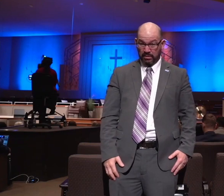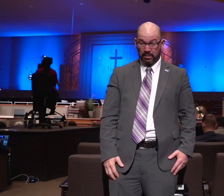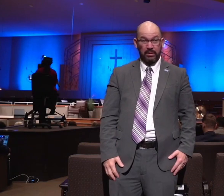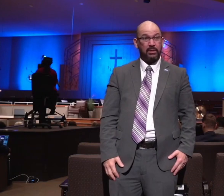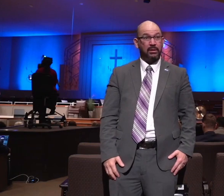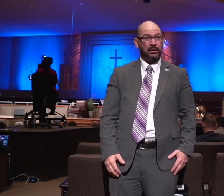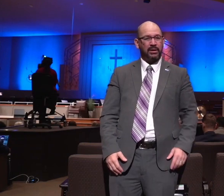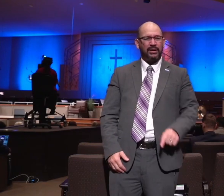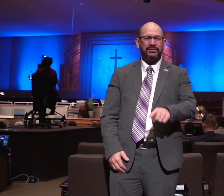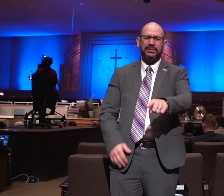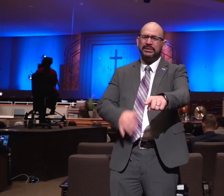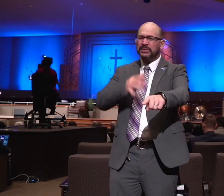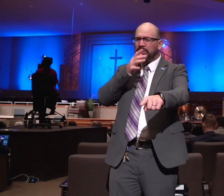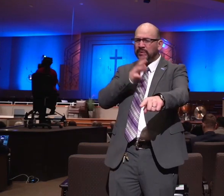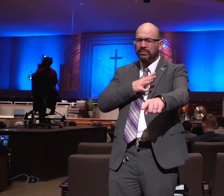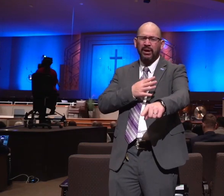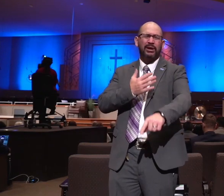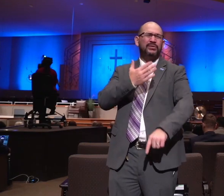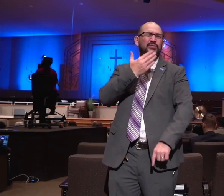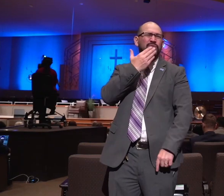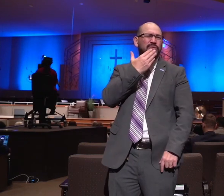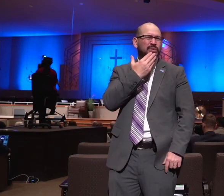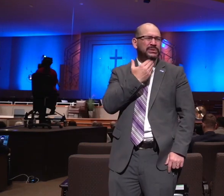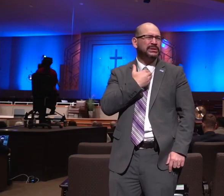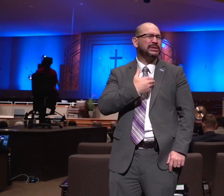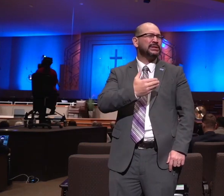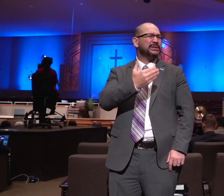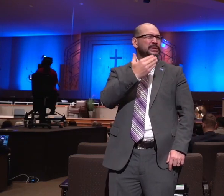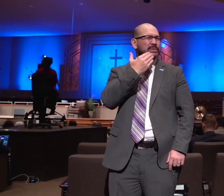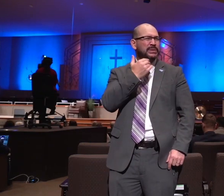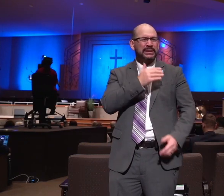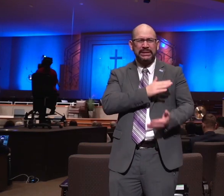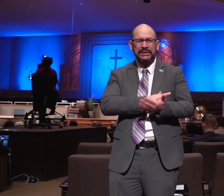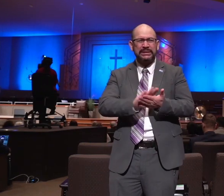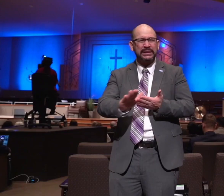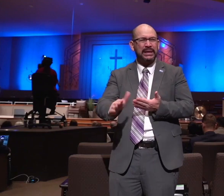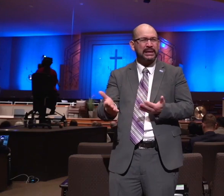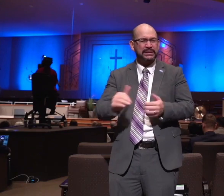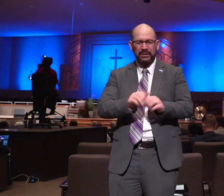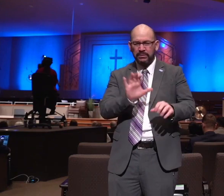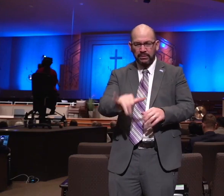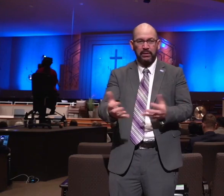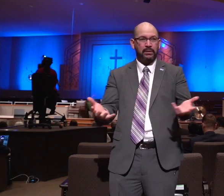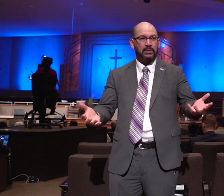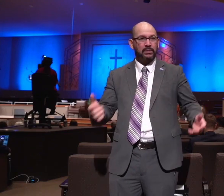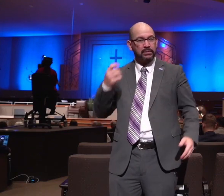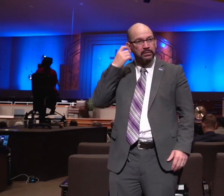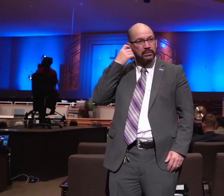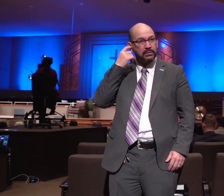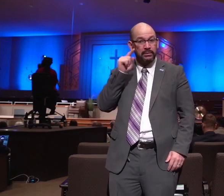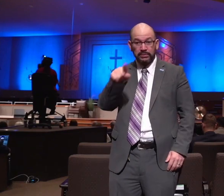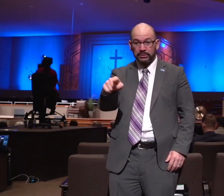sweet lovely quiet lady say how'd you do that well she skipped